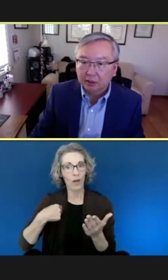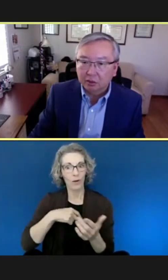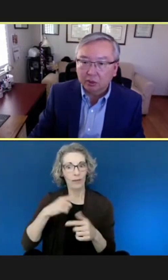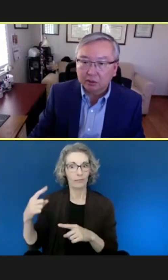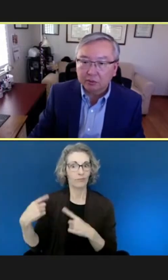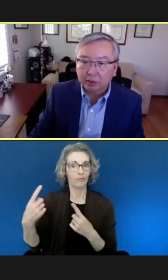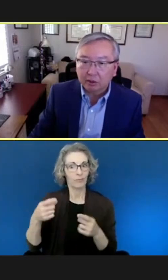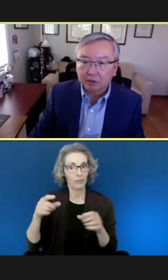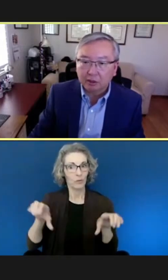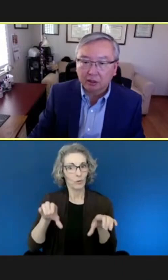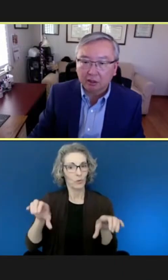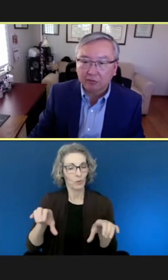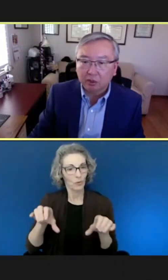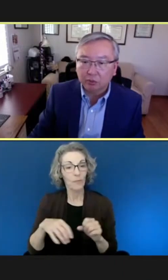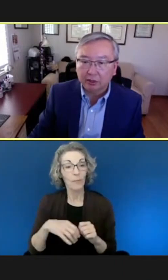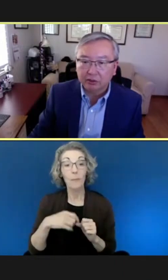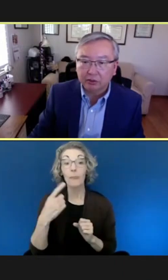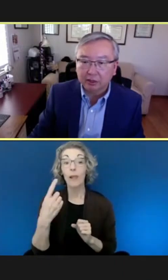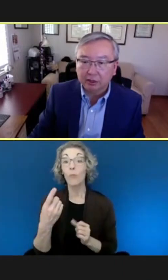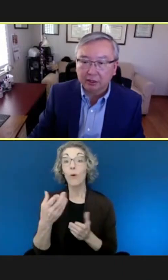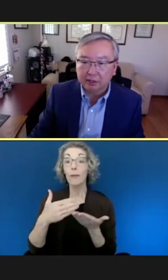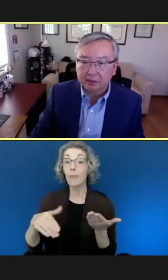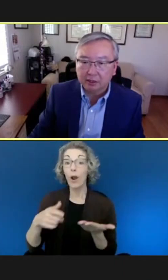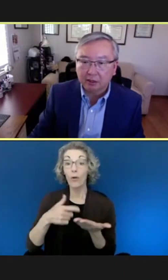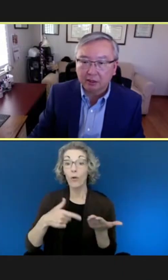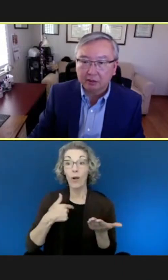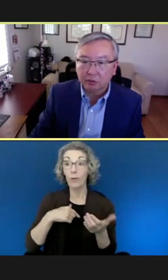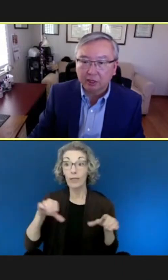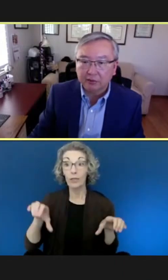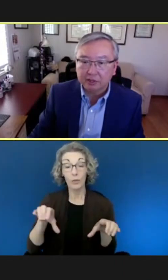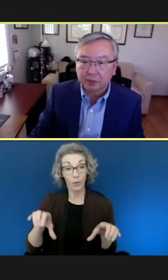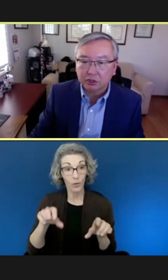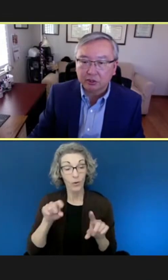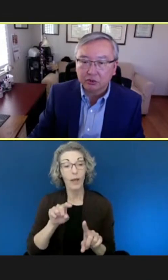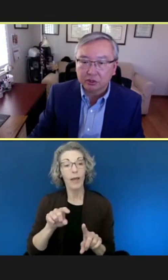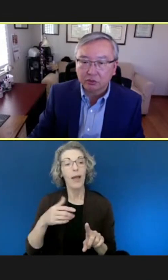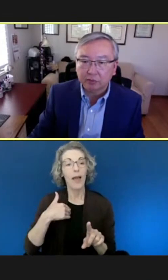One part of what we are doing is we have the special interest group for